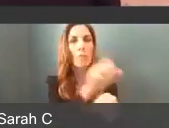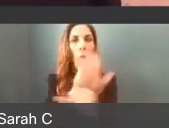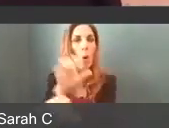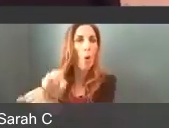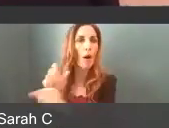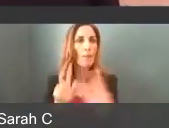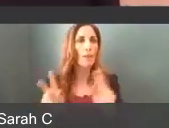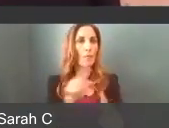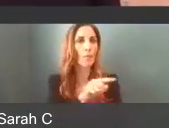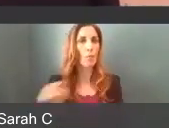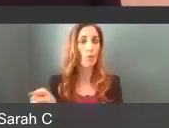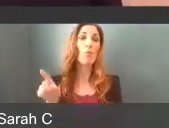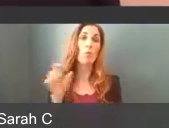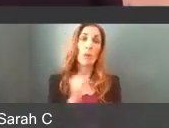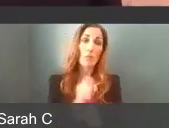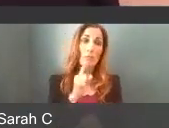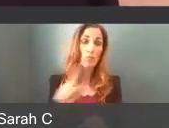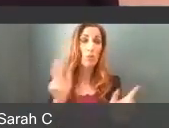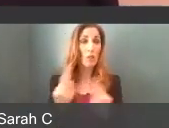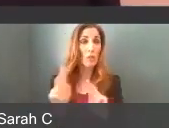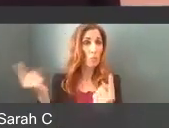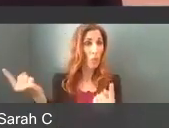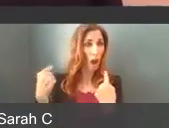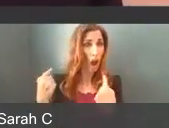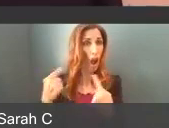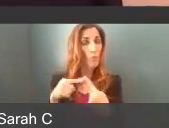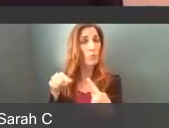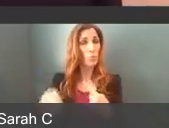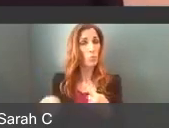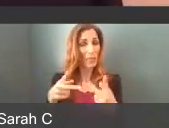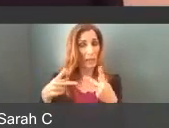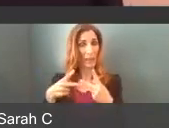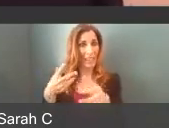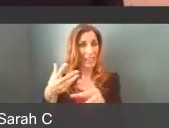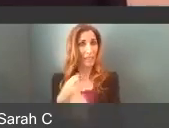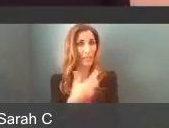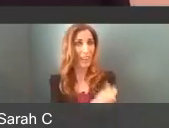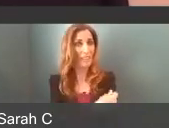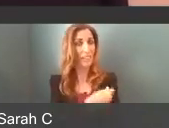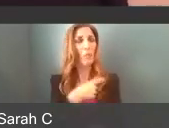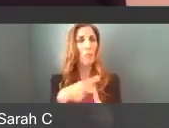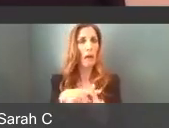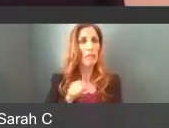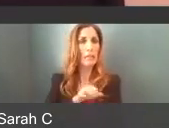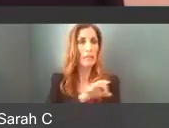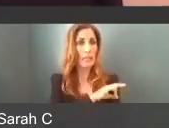to get the vaccine, coming to the vaccine site, as well as the staff working at those sites, are safe during